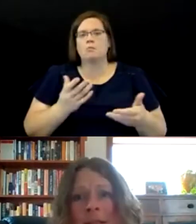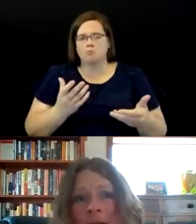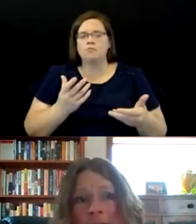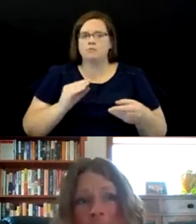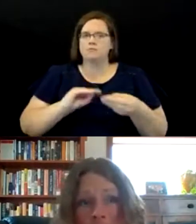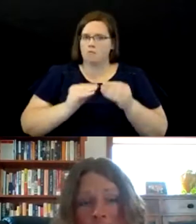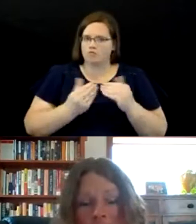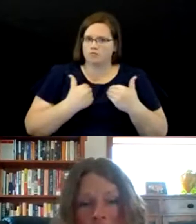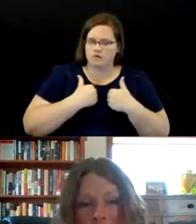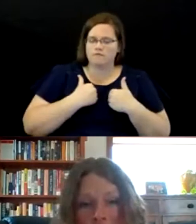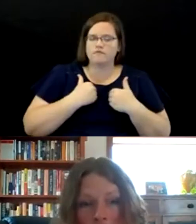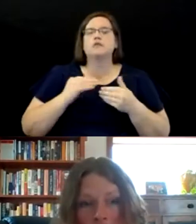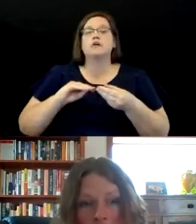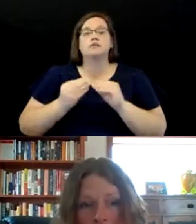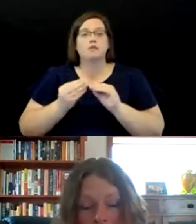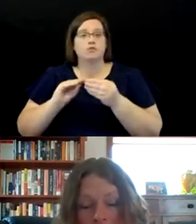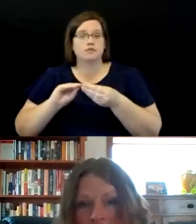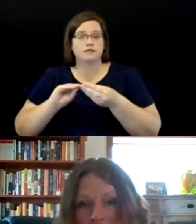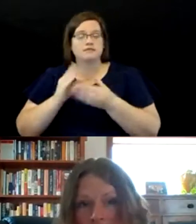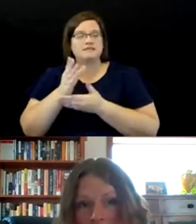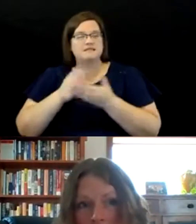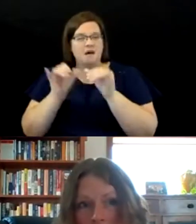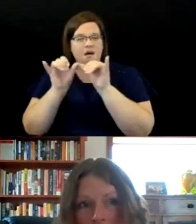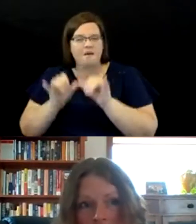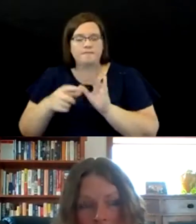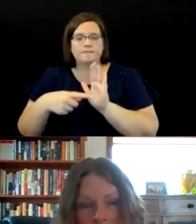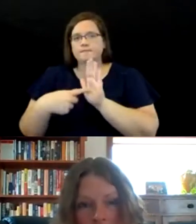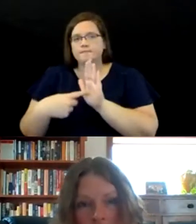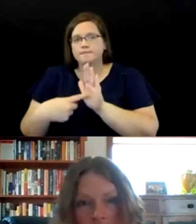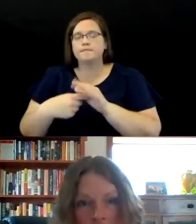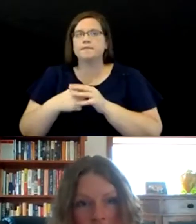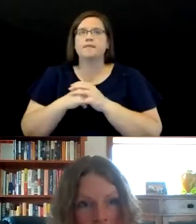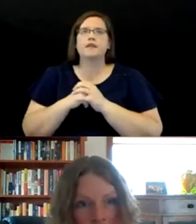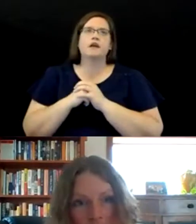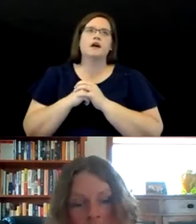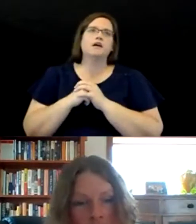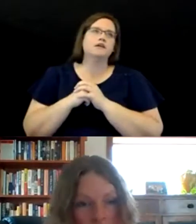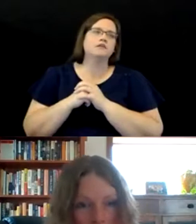on some measures such as sex, race